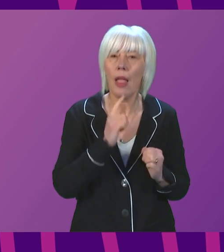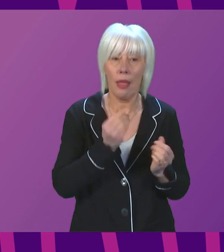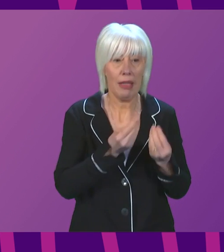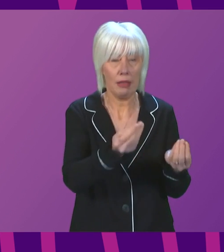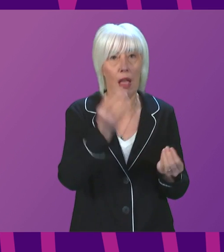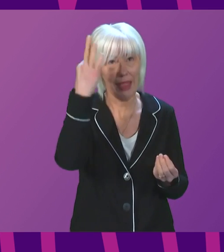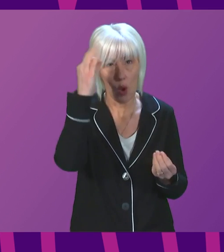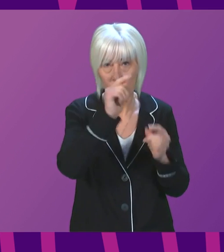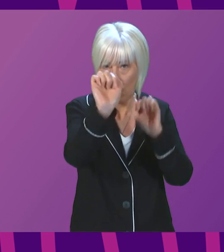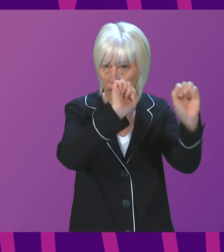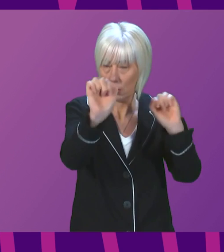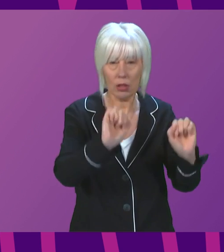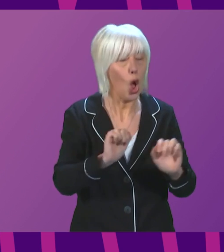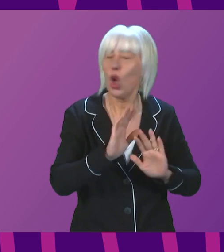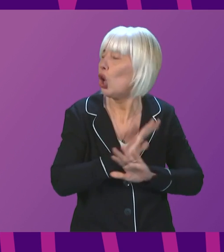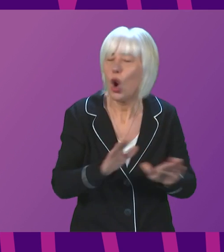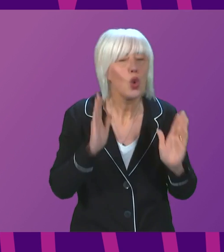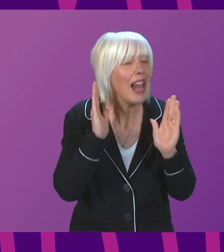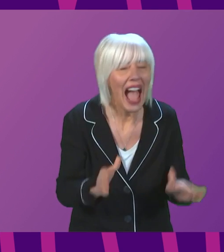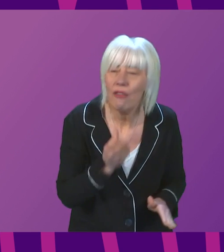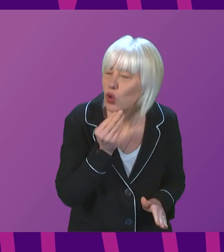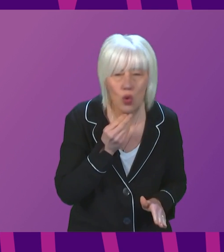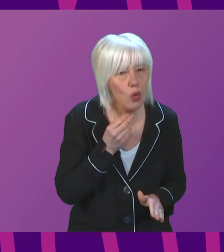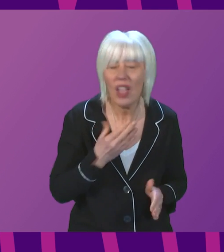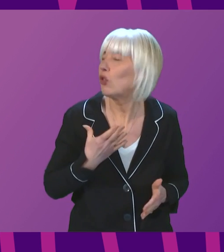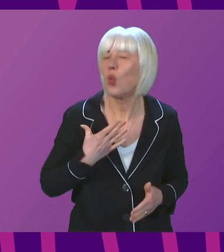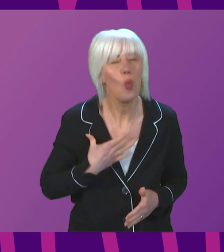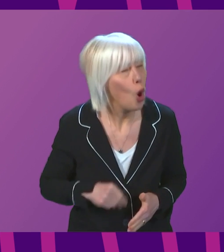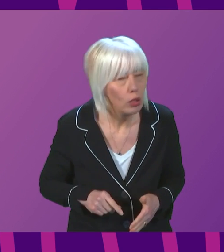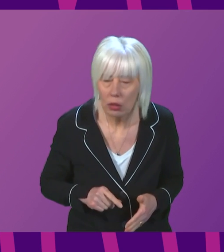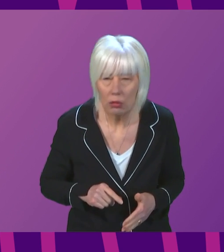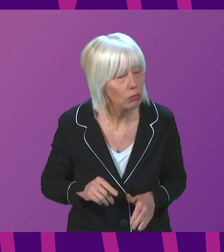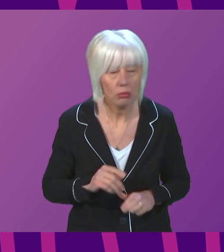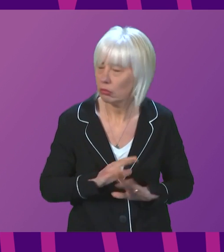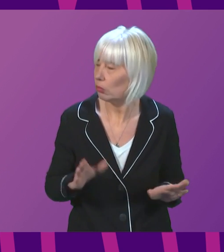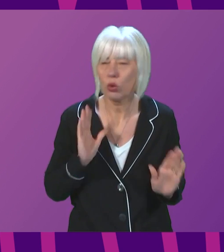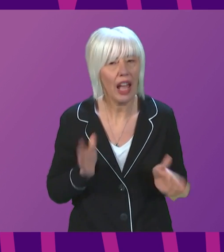They do not have to use it if they do not want to or if they do not think that it reflects